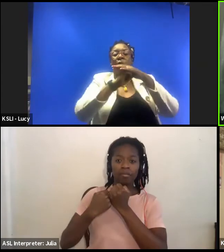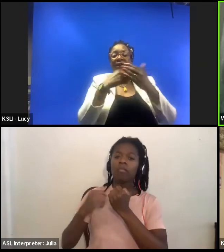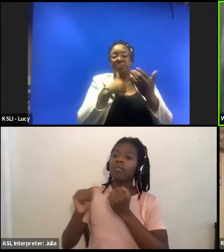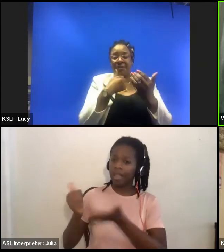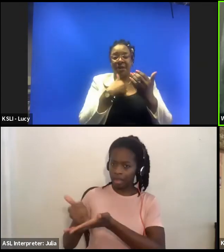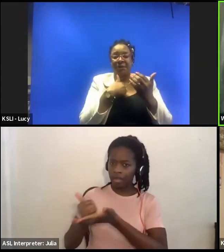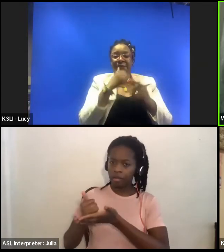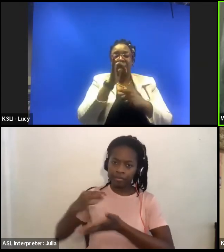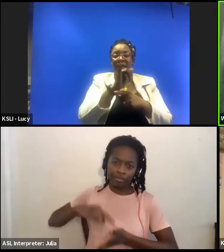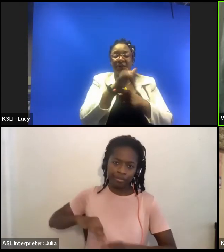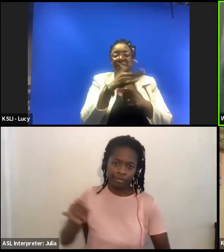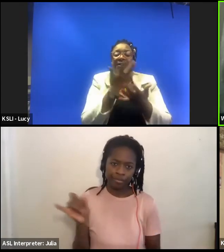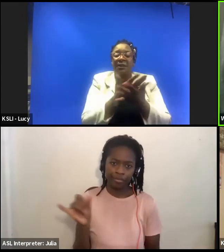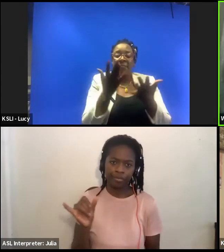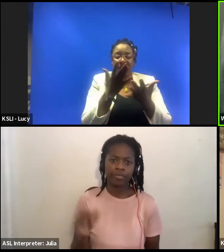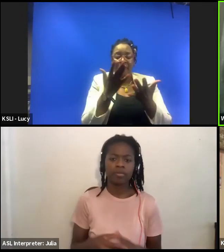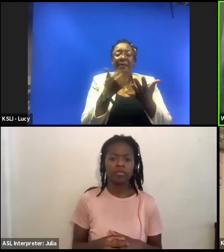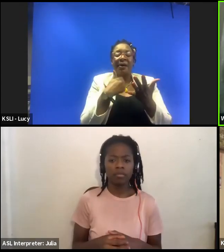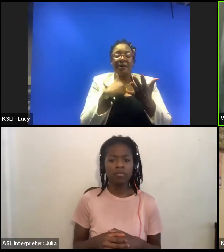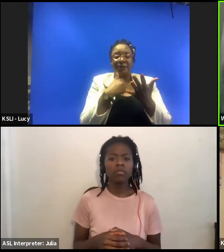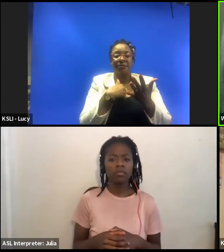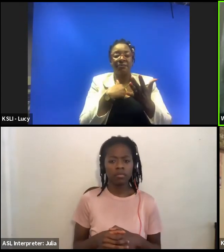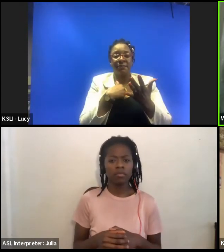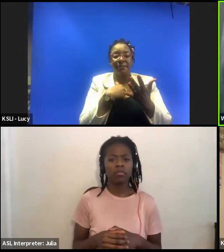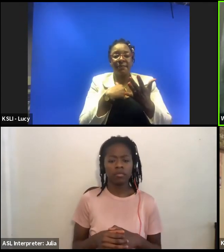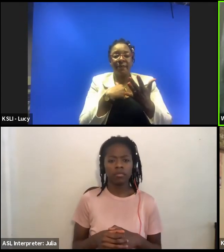I had like a remarkable team of people